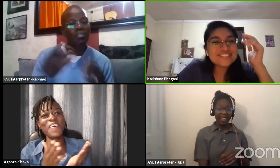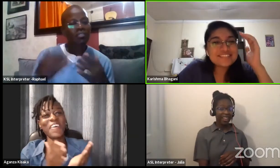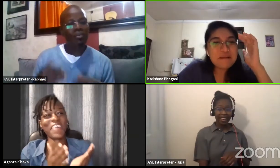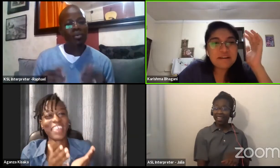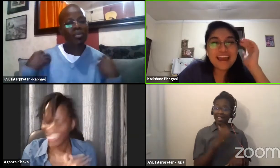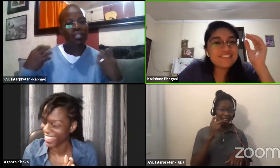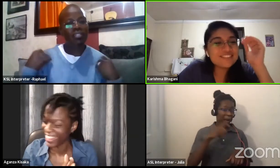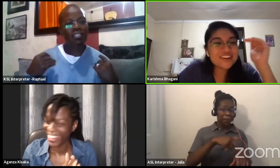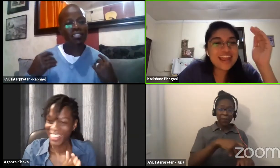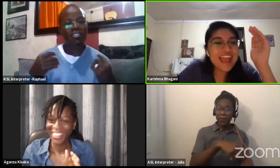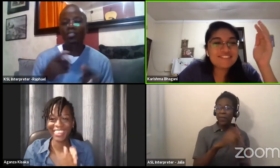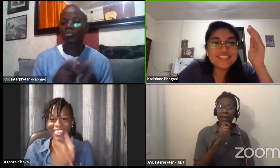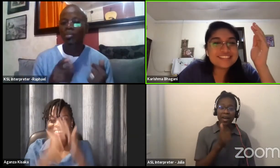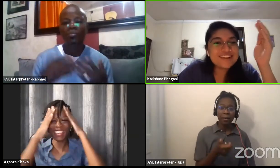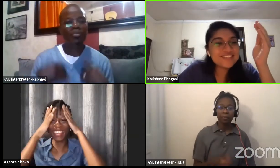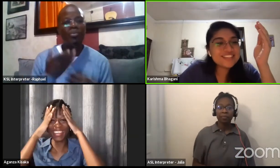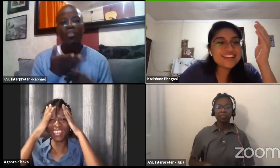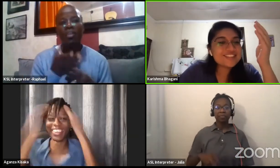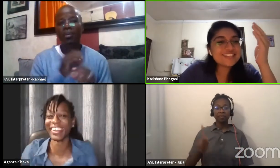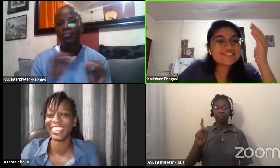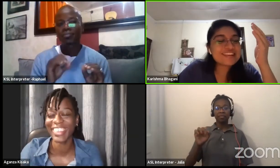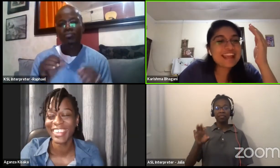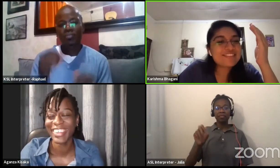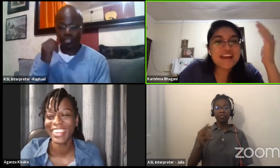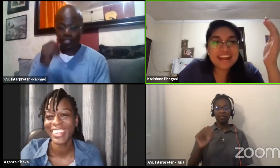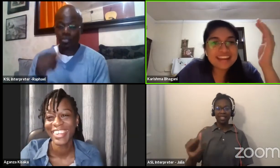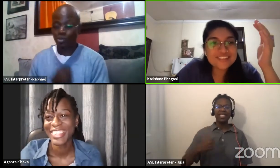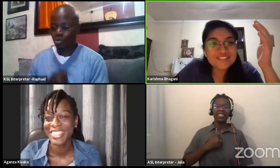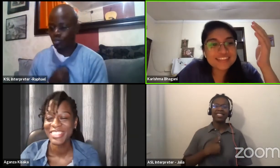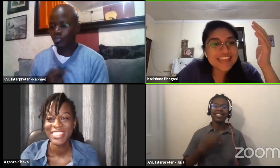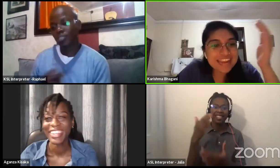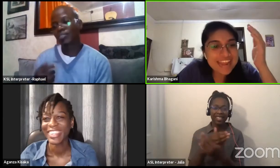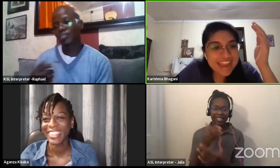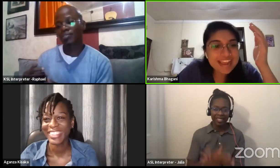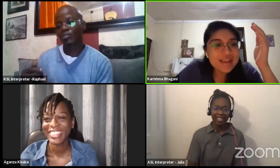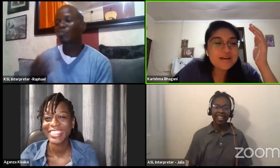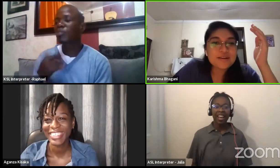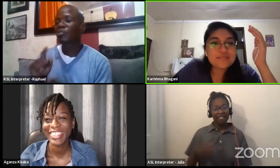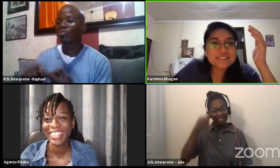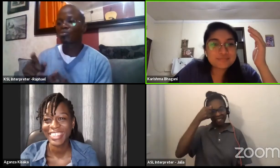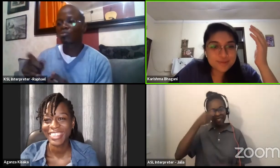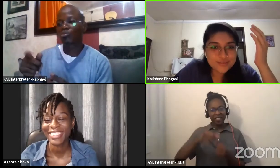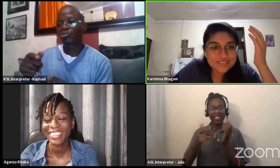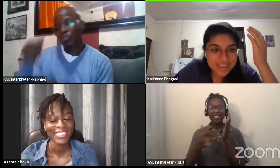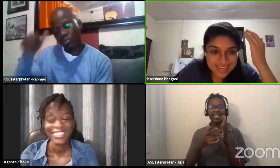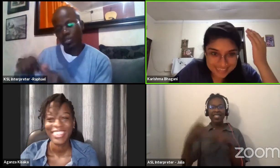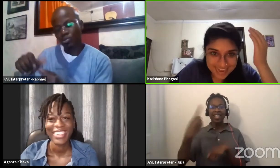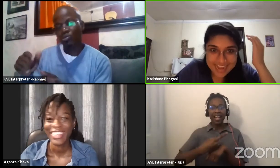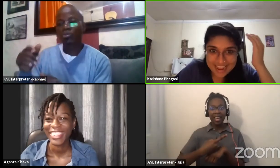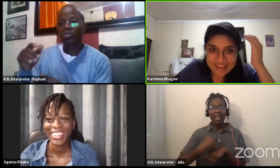Do you remember? I'm sorry I have to interrupt you and just like remind us of the tech day when we were supposed to start at 10:00 am